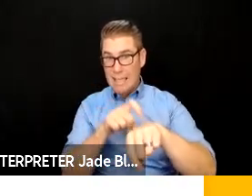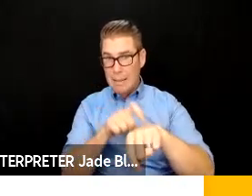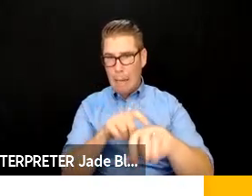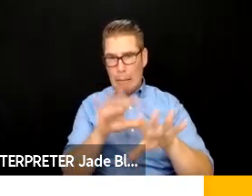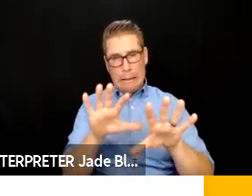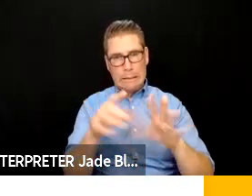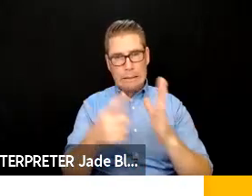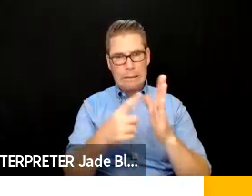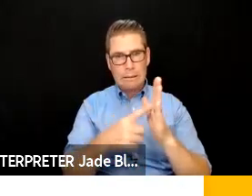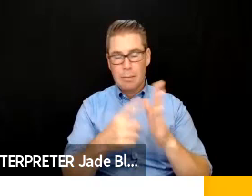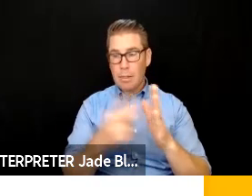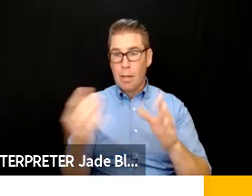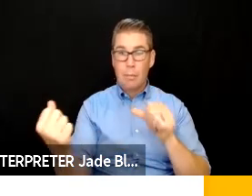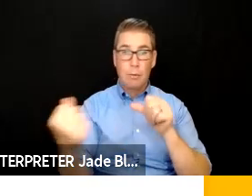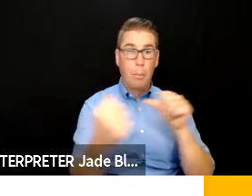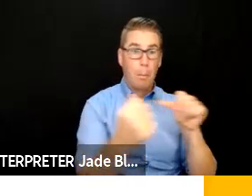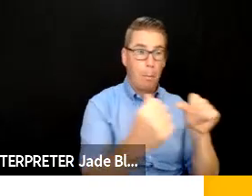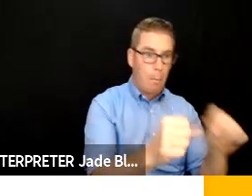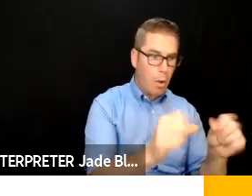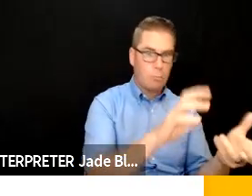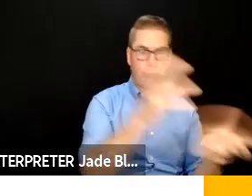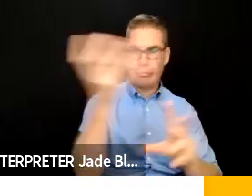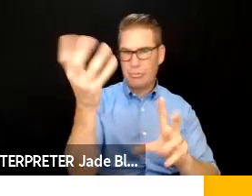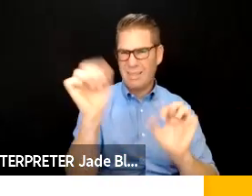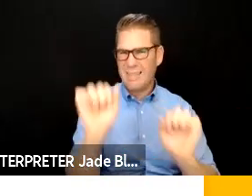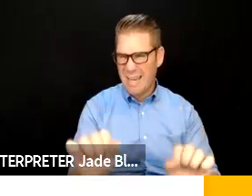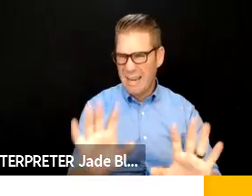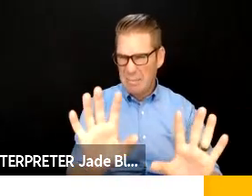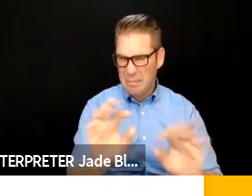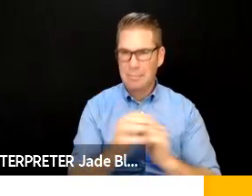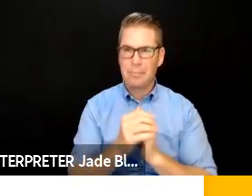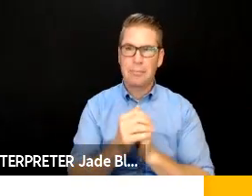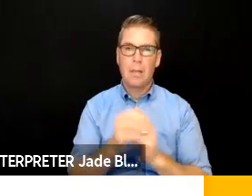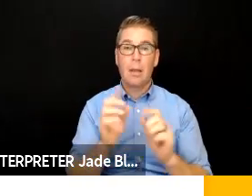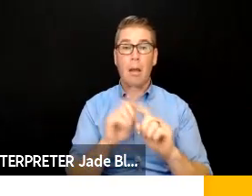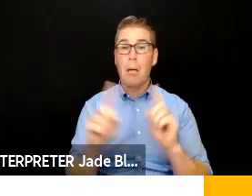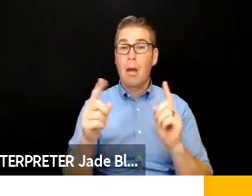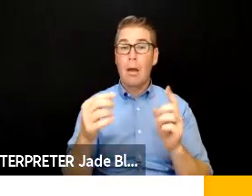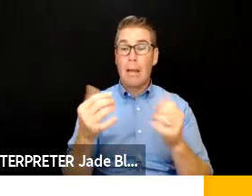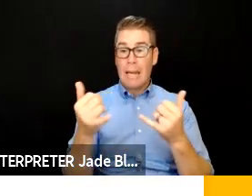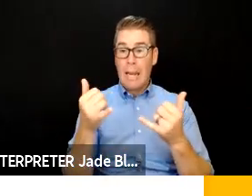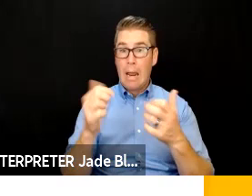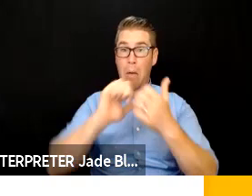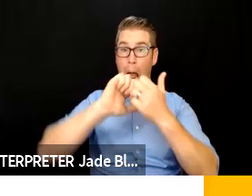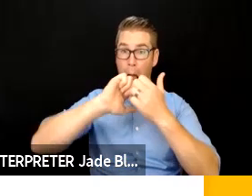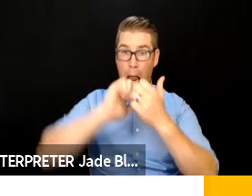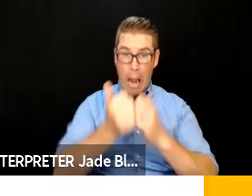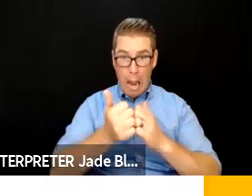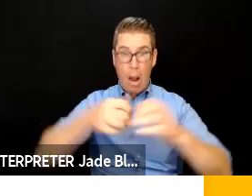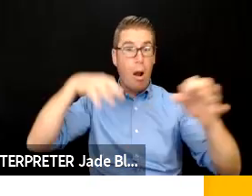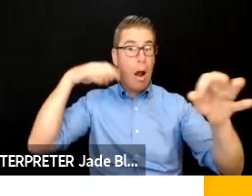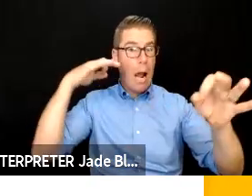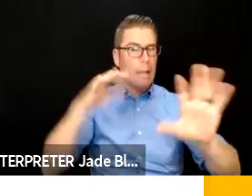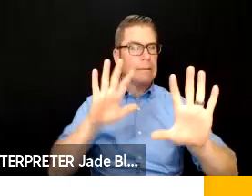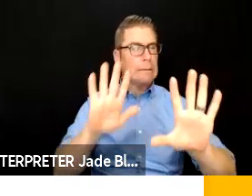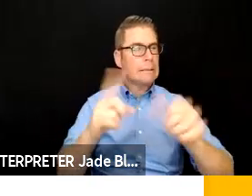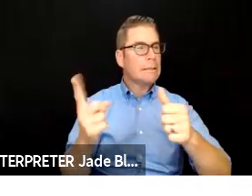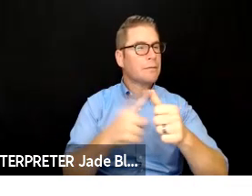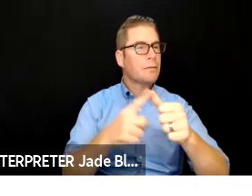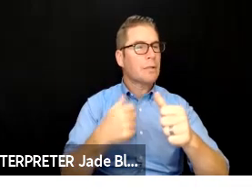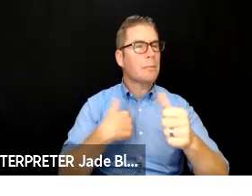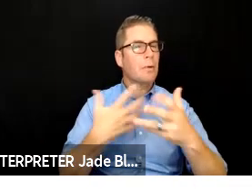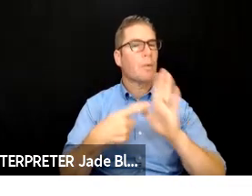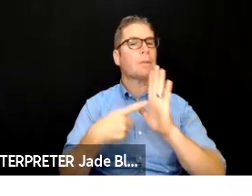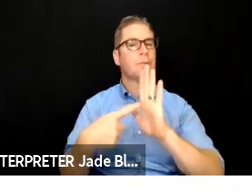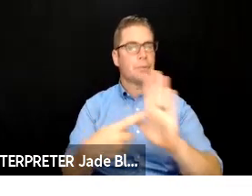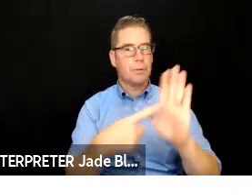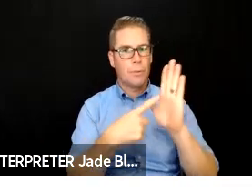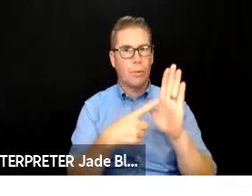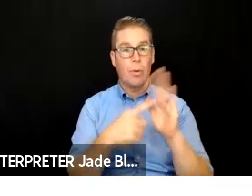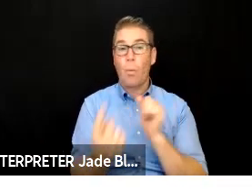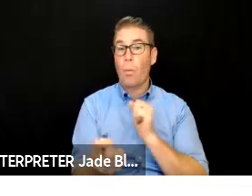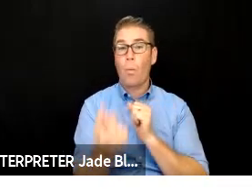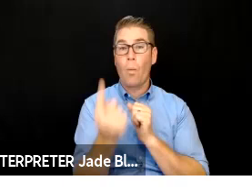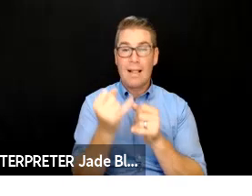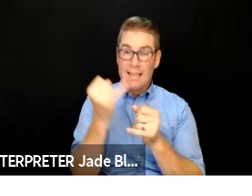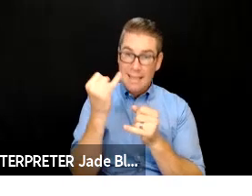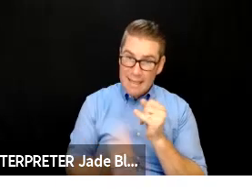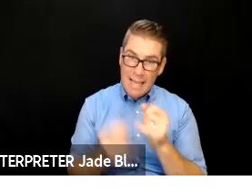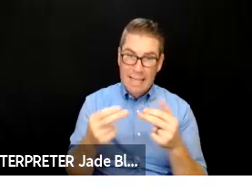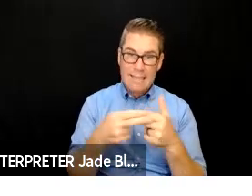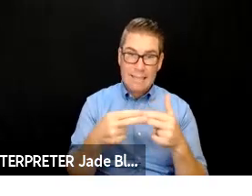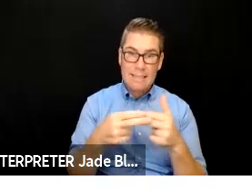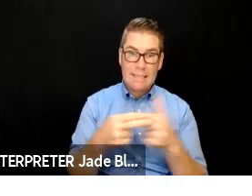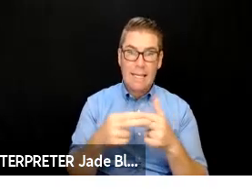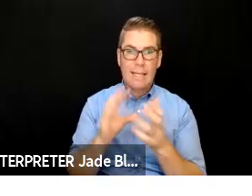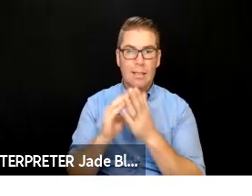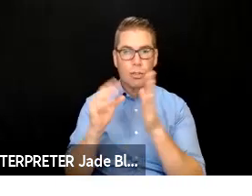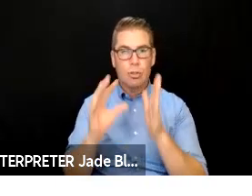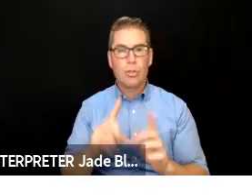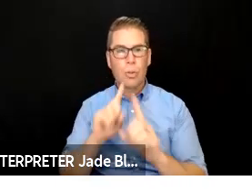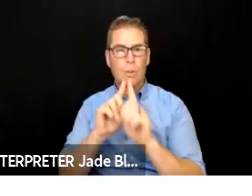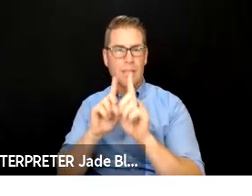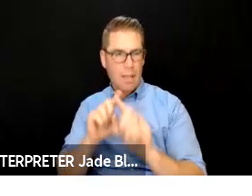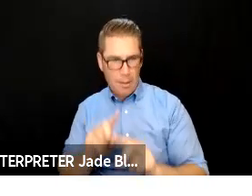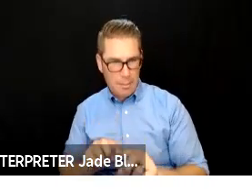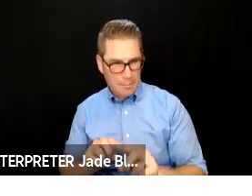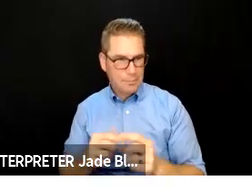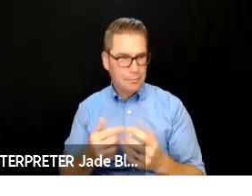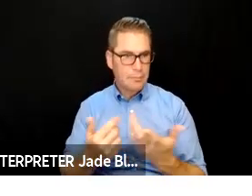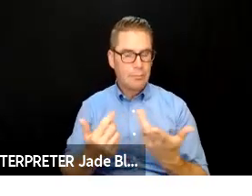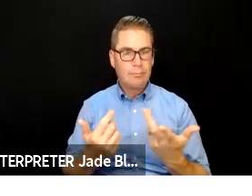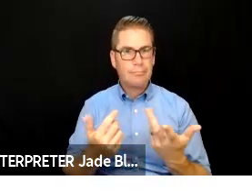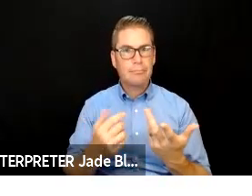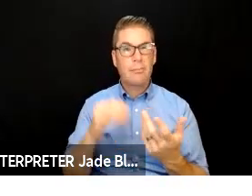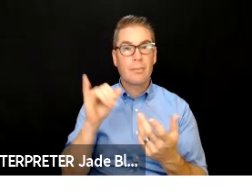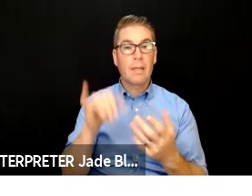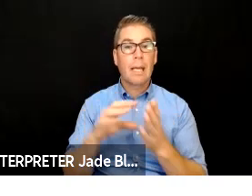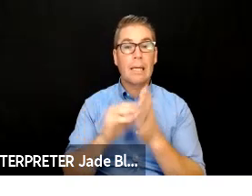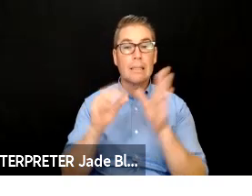Sally Potter: Okay, so before we go on with the real how how I want to show you this one last slide of student comments and these are students comments from a different survey.